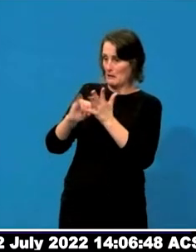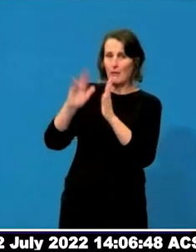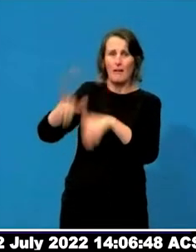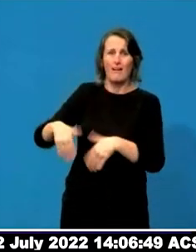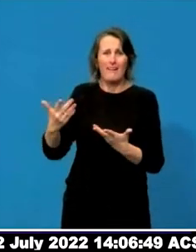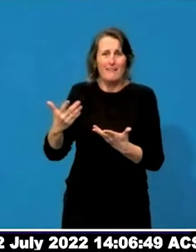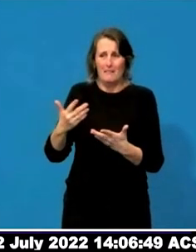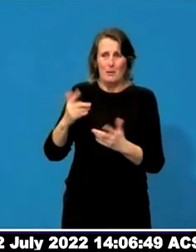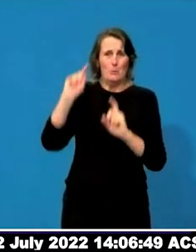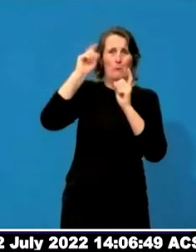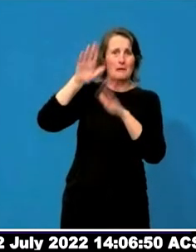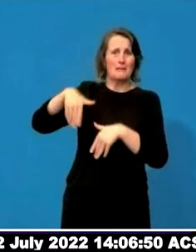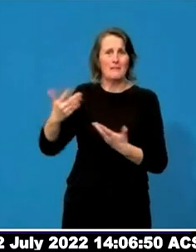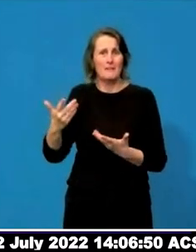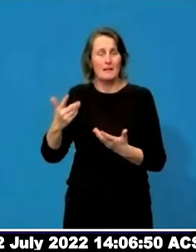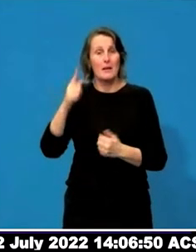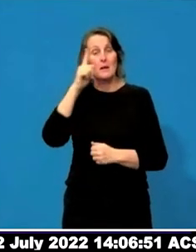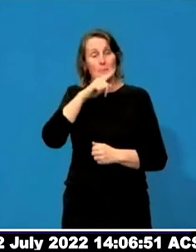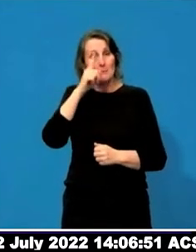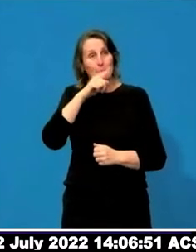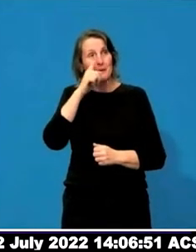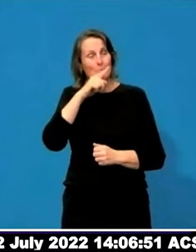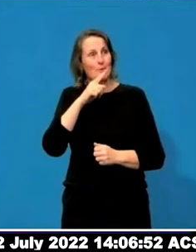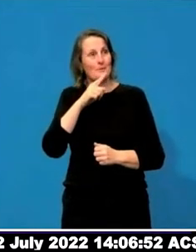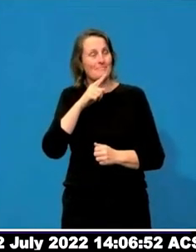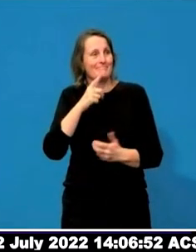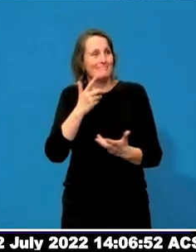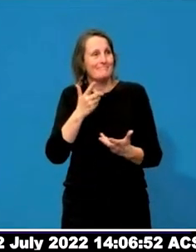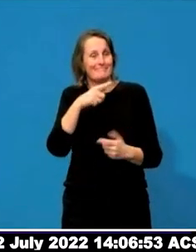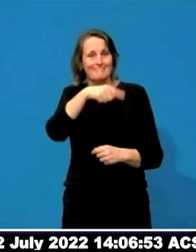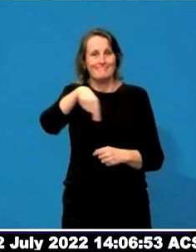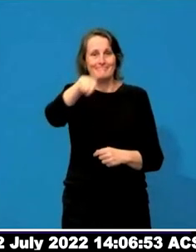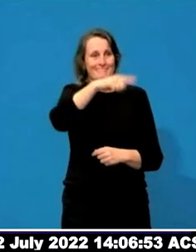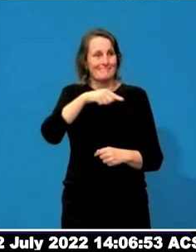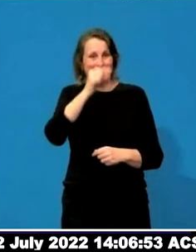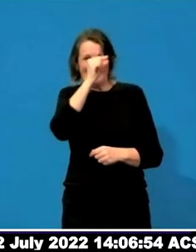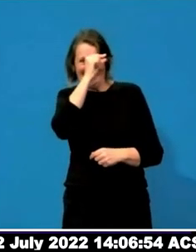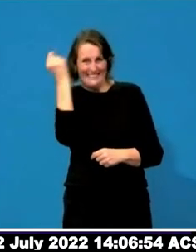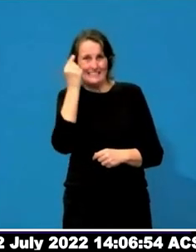Because people are, yeah, they're fully engaged in trying to survive -